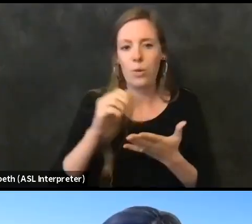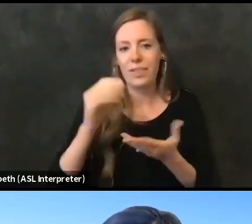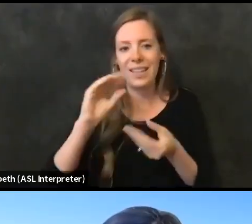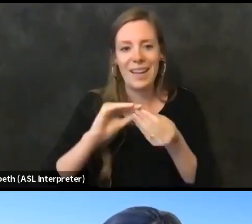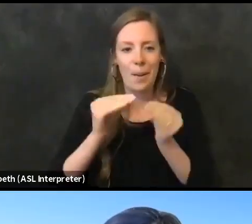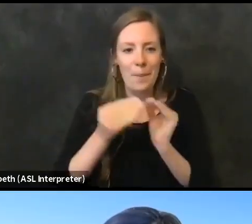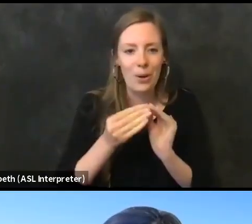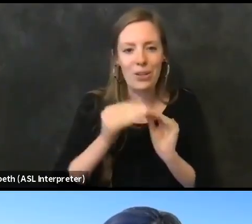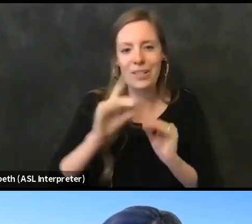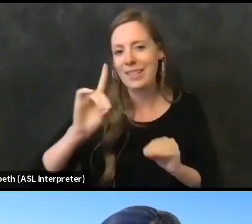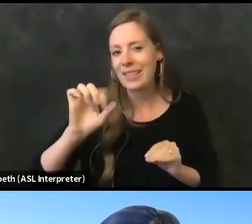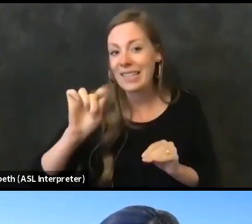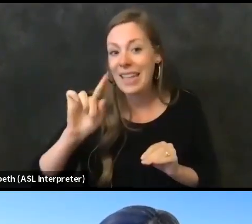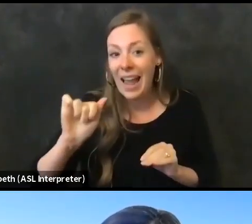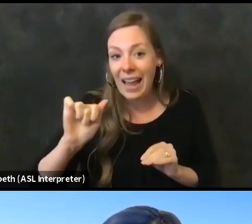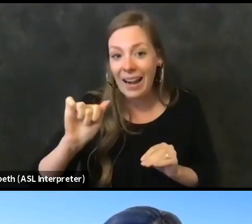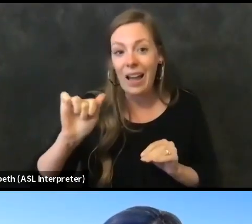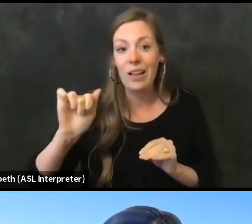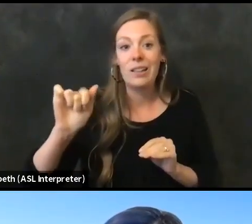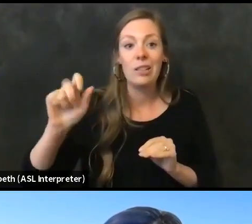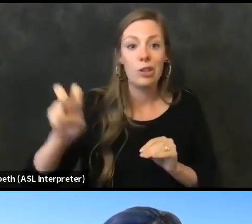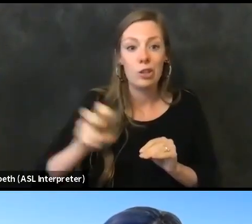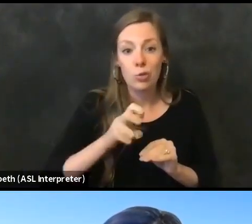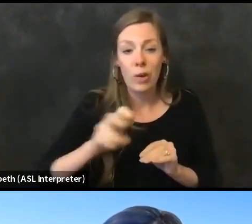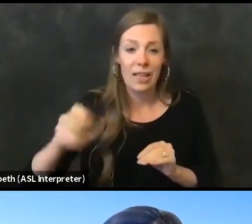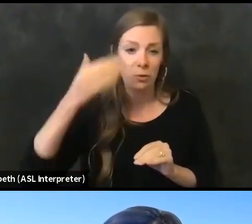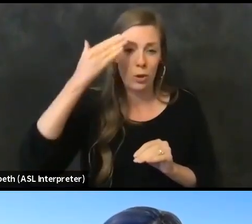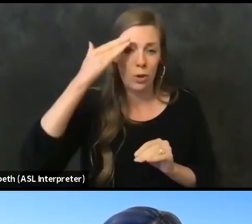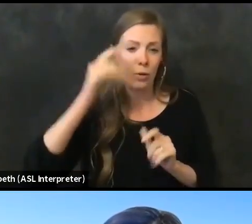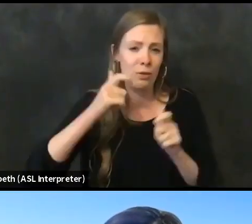There was a big issue that many of you know about between the state's database